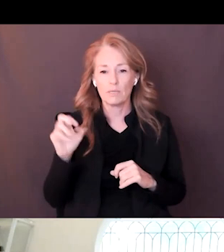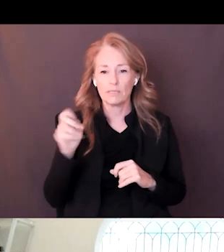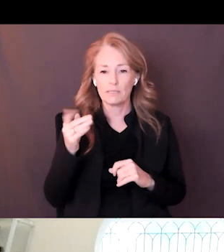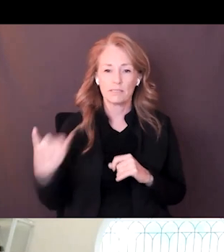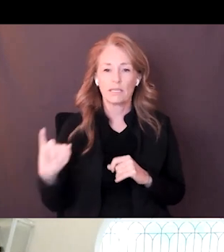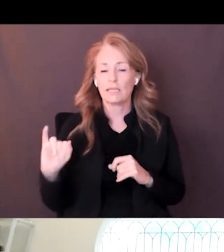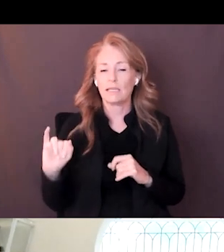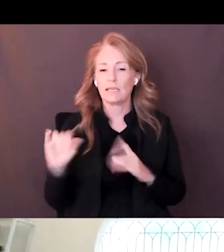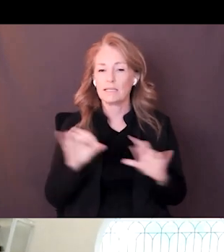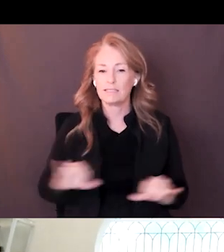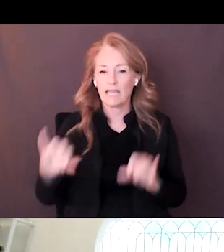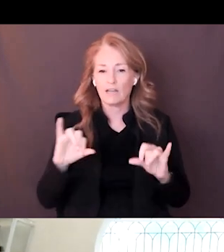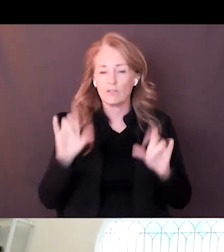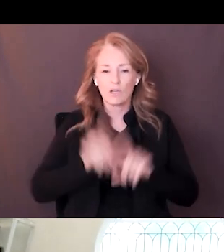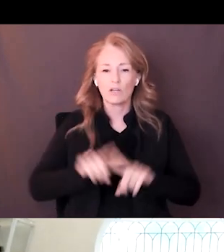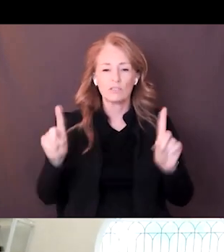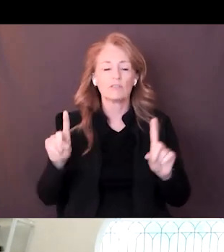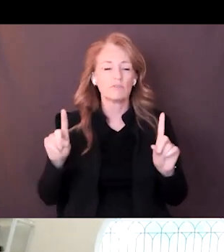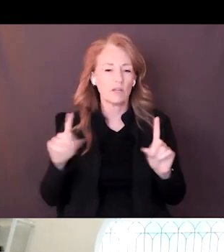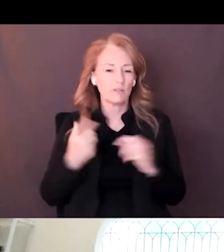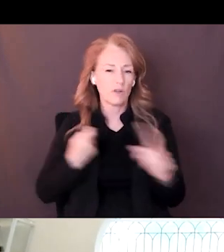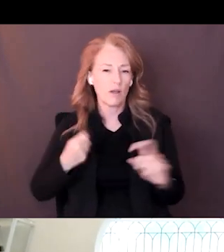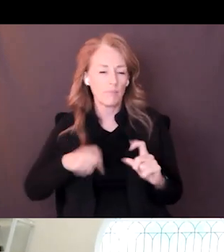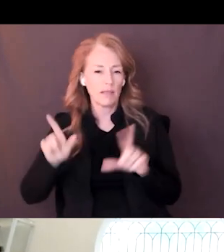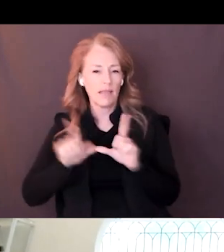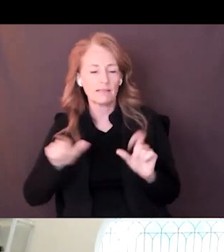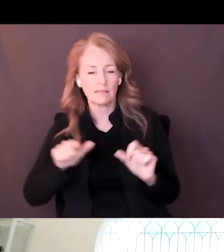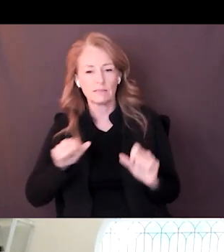DIFFERENT FROM OUR STANDARDS SO WE HAD TO RECREATE OR GO BACK AND